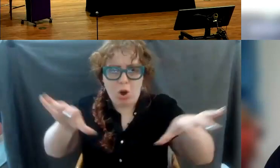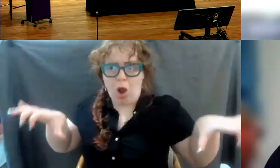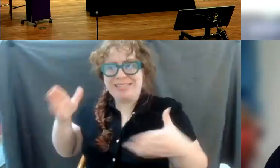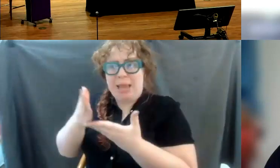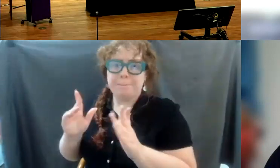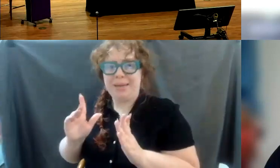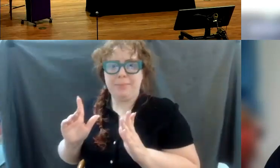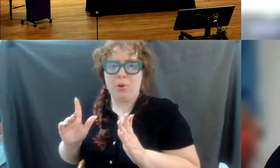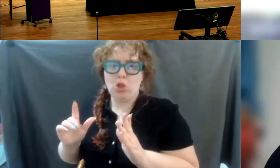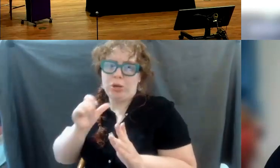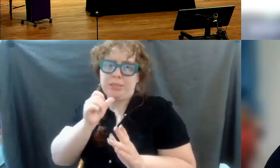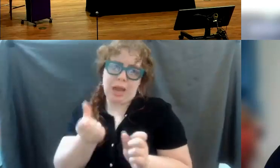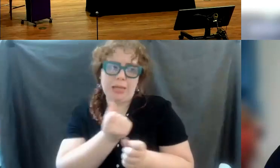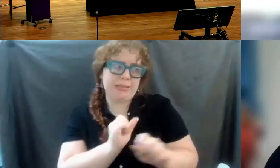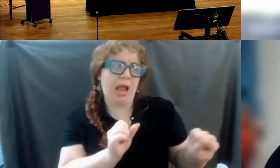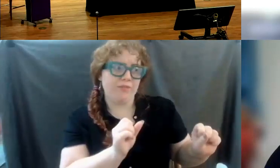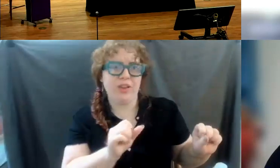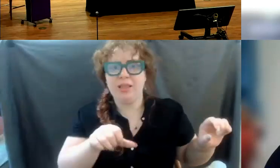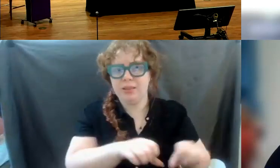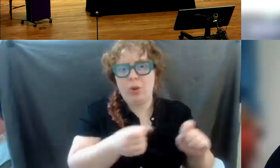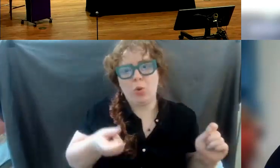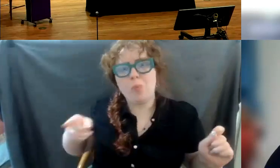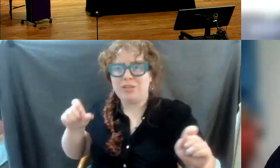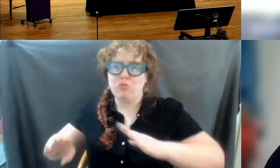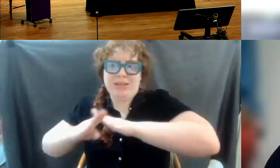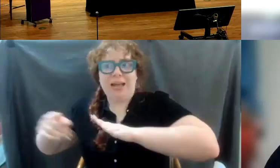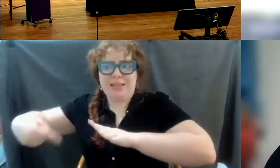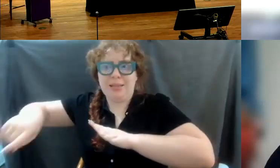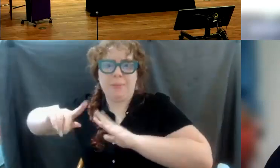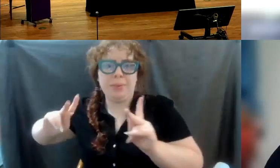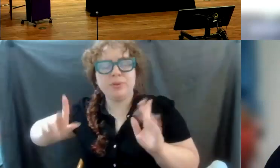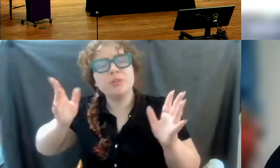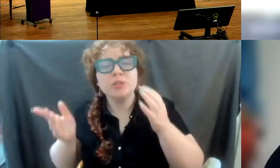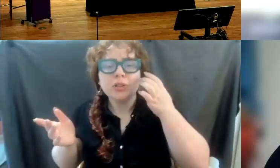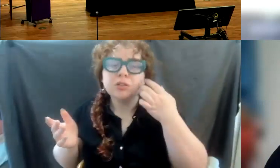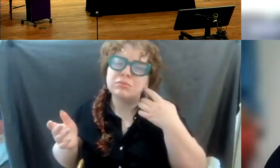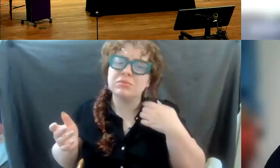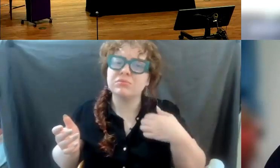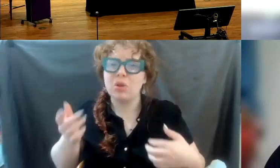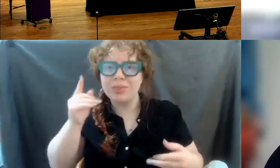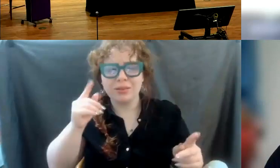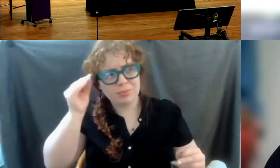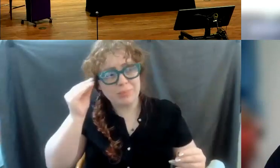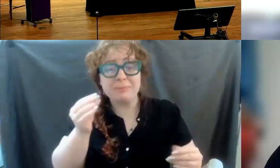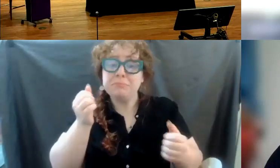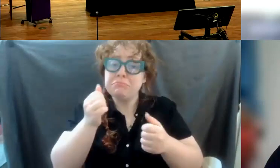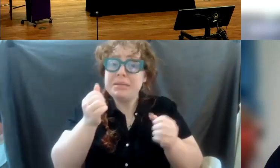apparatus is a threat to individual people’s safety, Black people’s safety, disabled people’s safety, poor people’s safety,